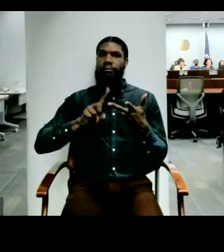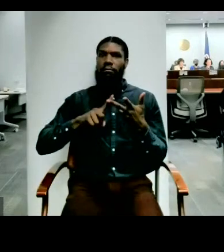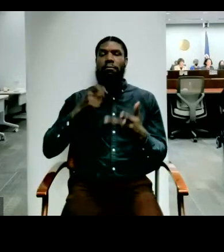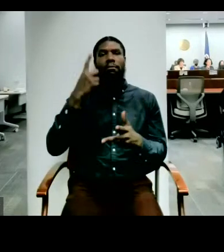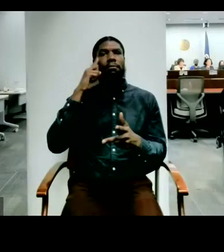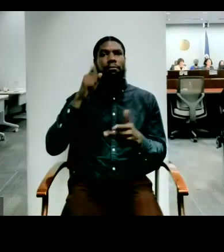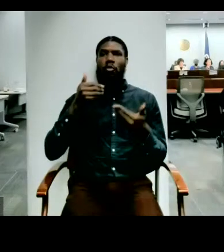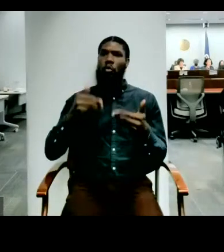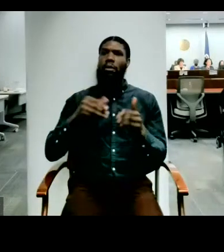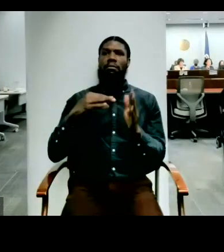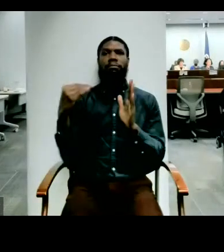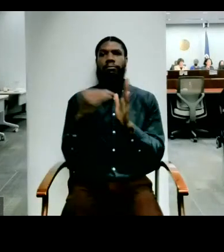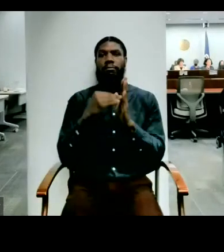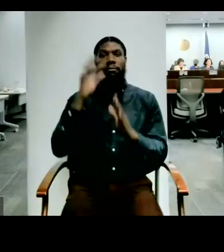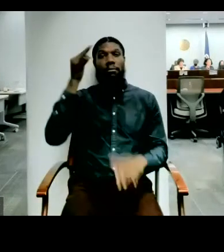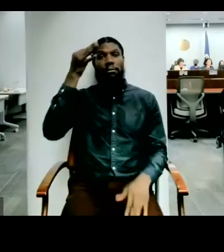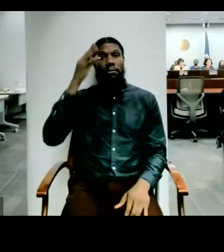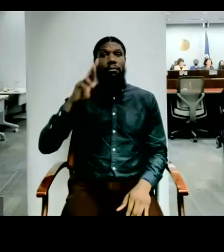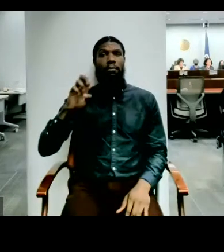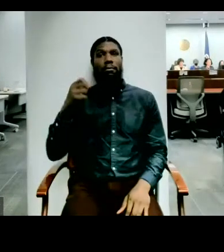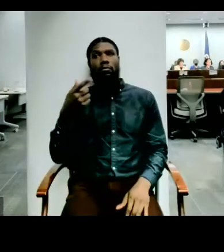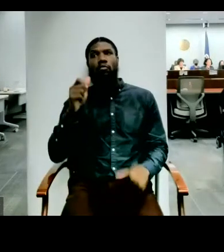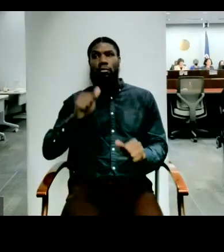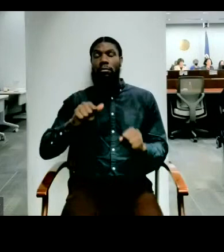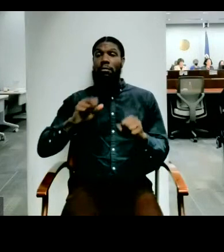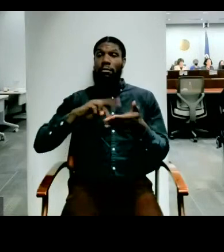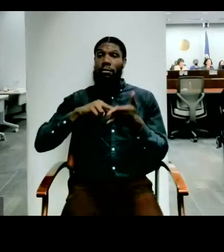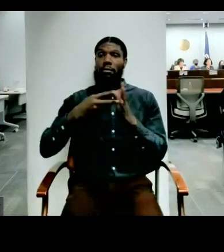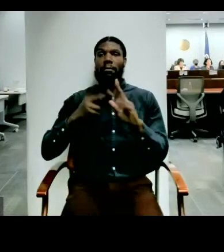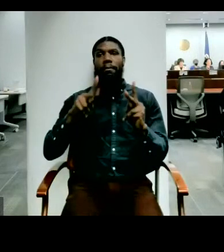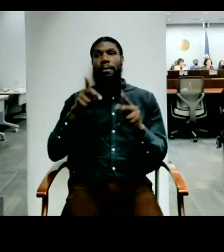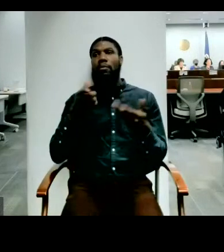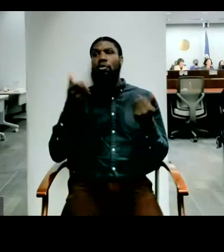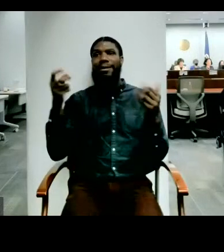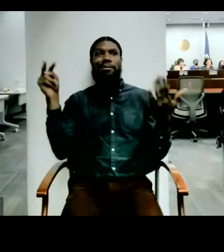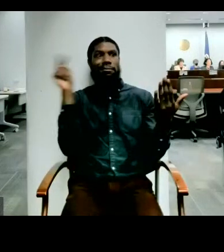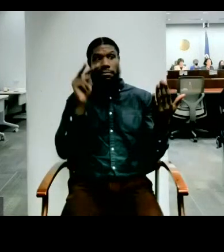public to see other members of the public's comments which will then spur further comment.